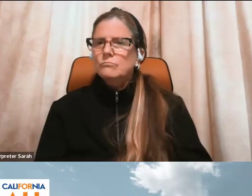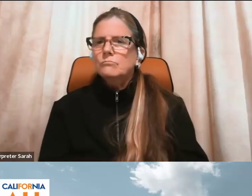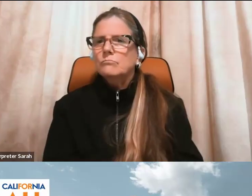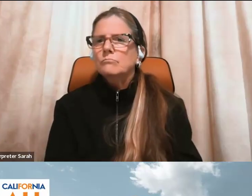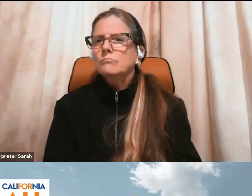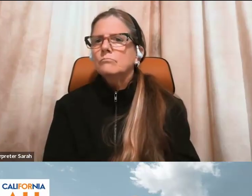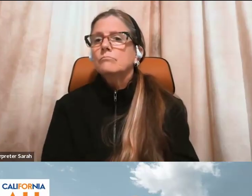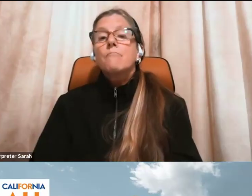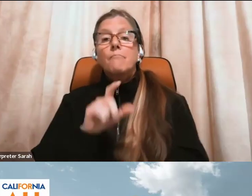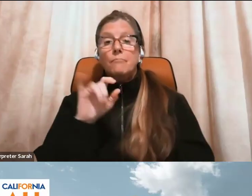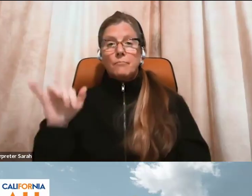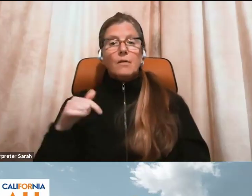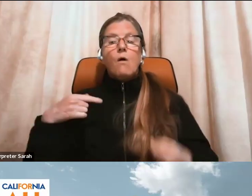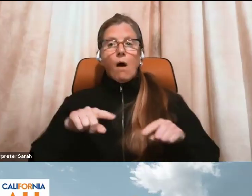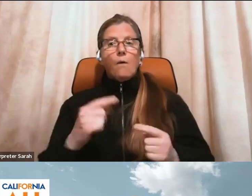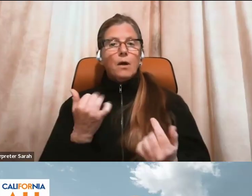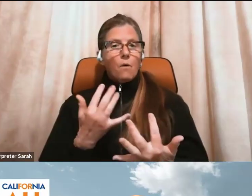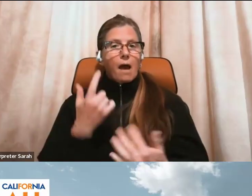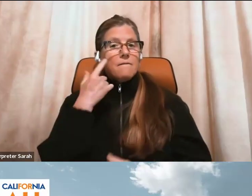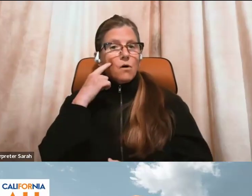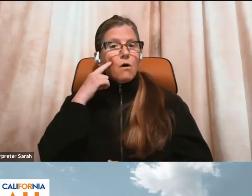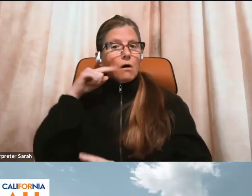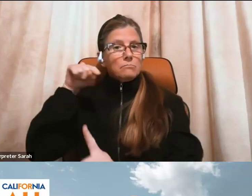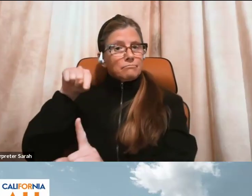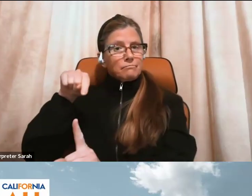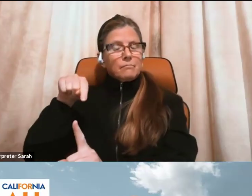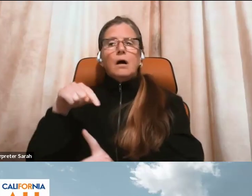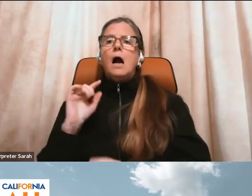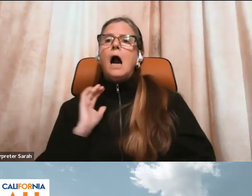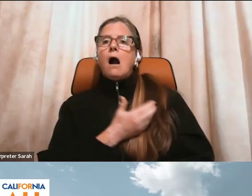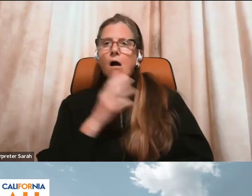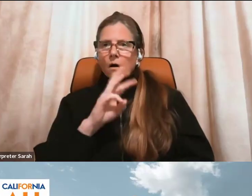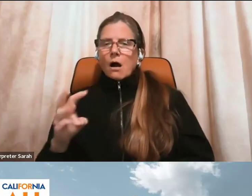While we wait for him, I can just say that our website, there are multiple languages